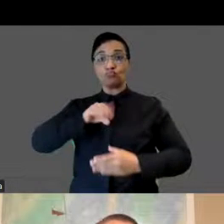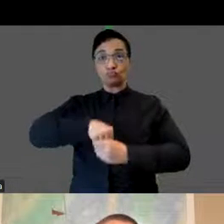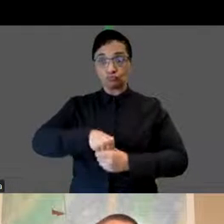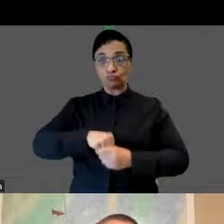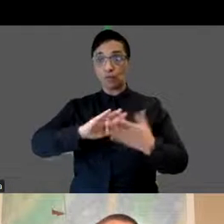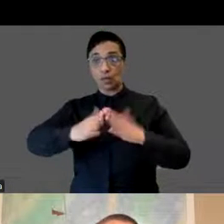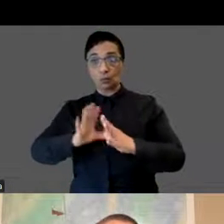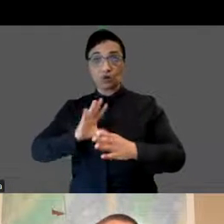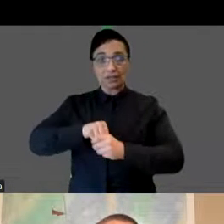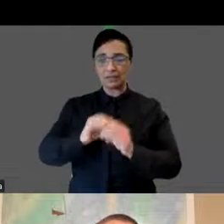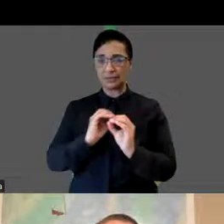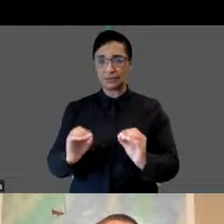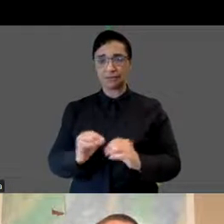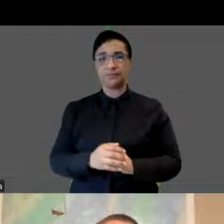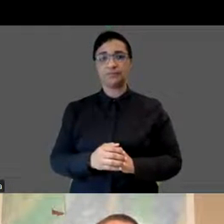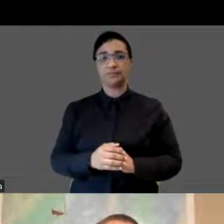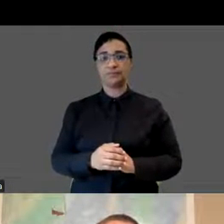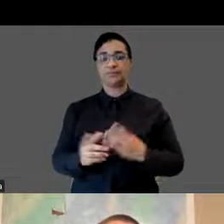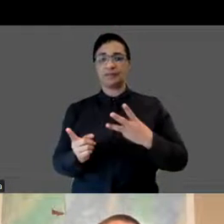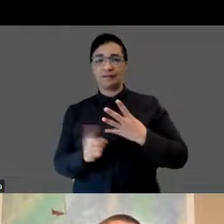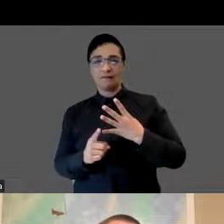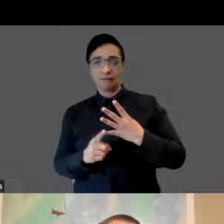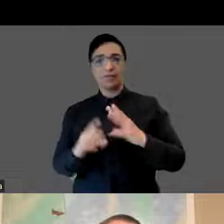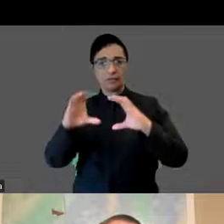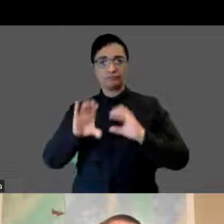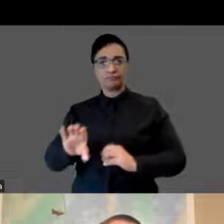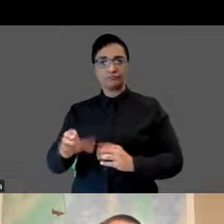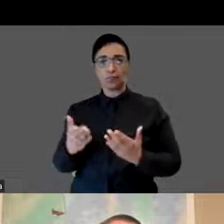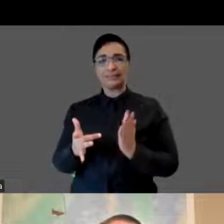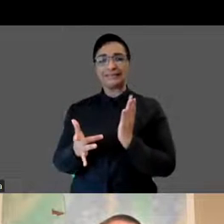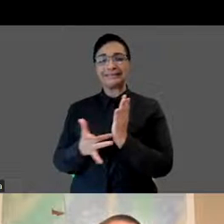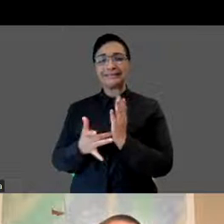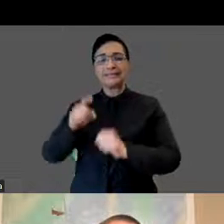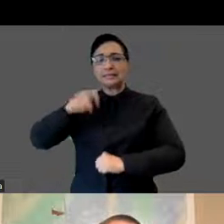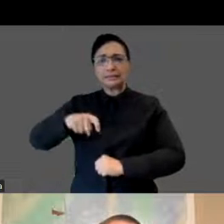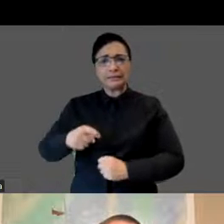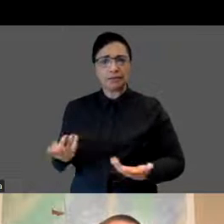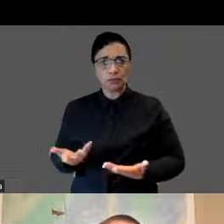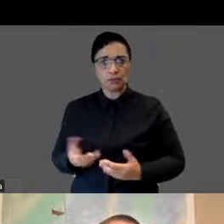And finally, the fourth topic was technical needs on data collection and management.